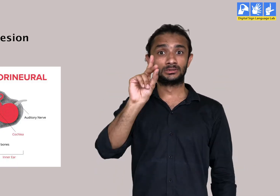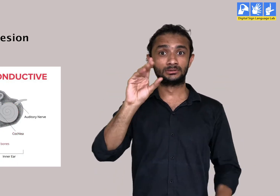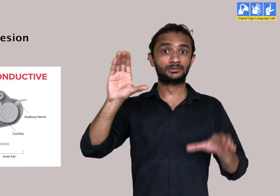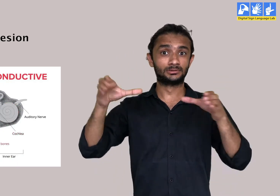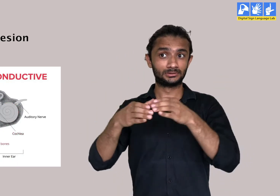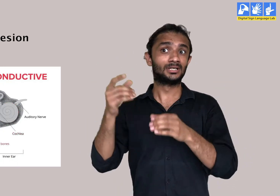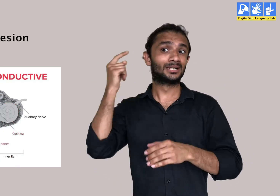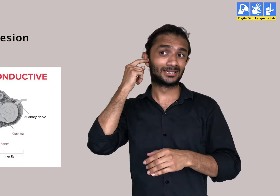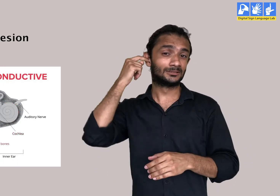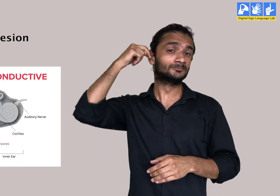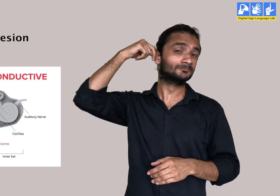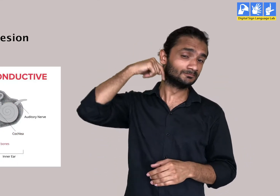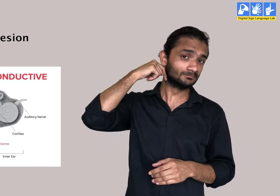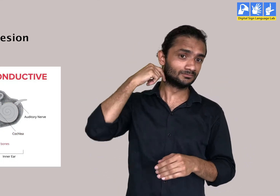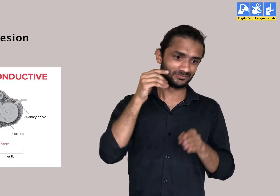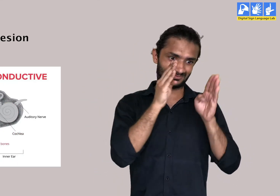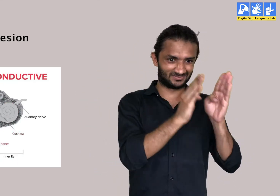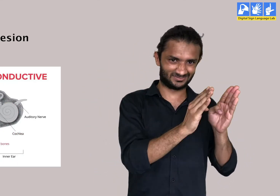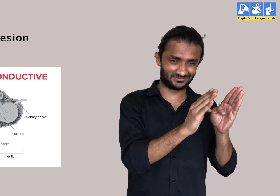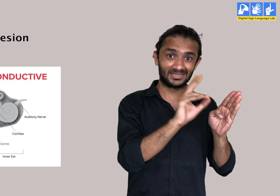Second is Conductive hearing loss.